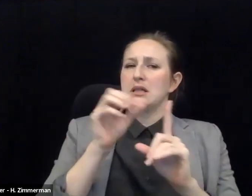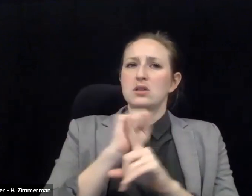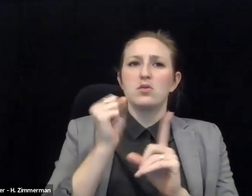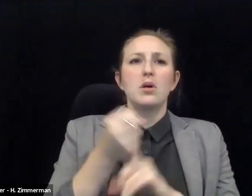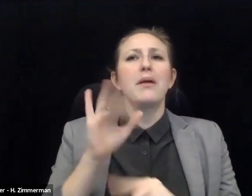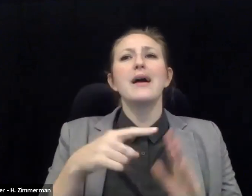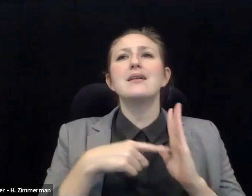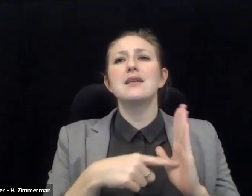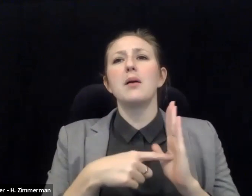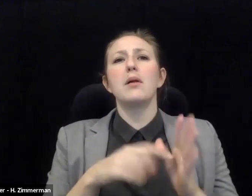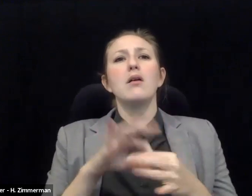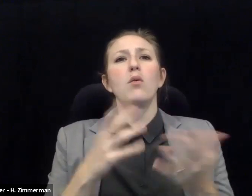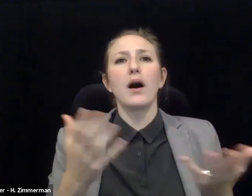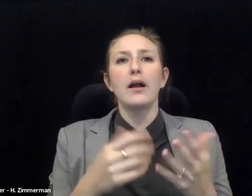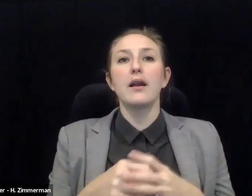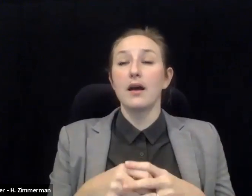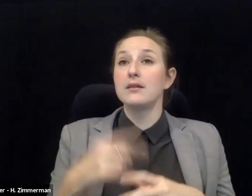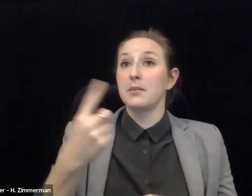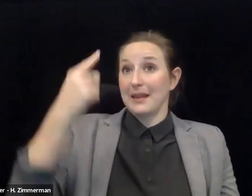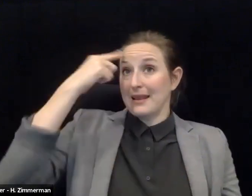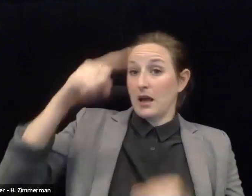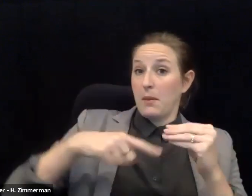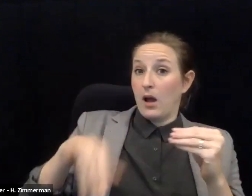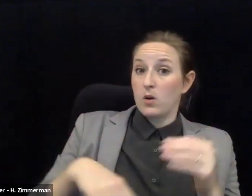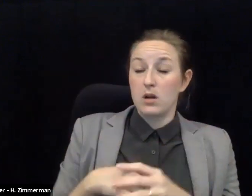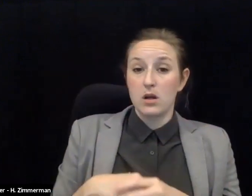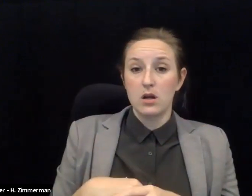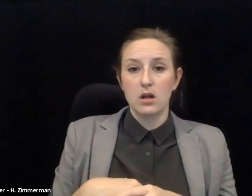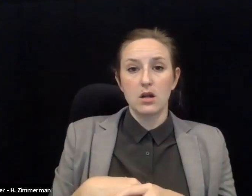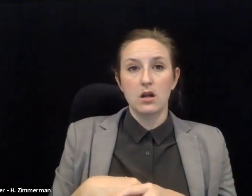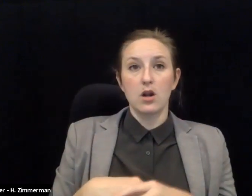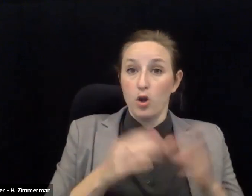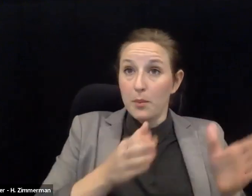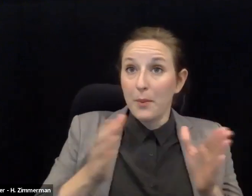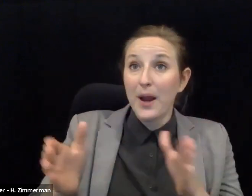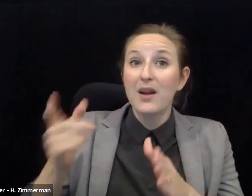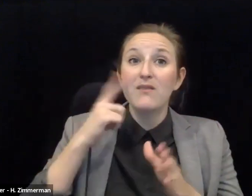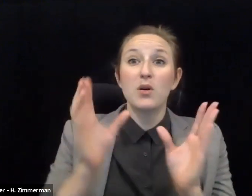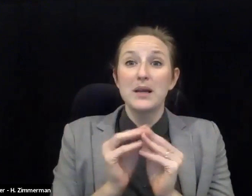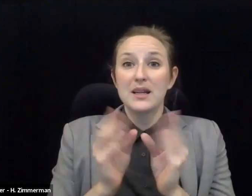of kind of things to think about when you kind of preparing for a meeting and especially with